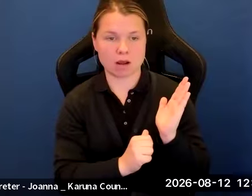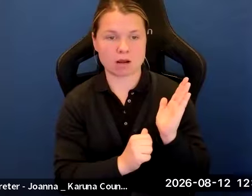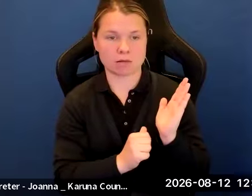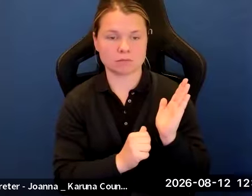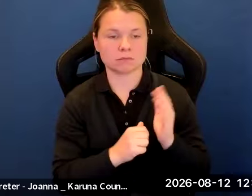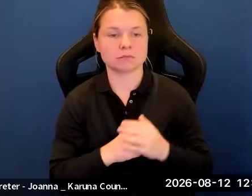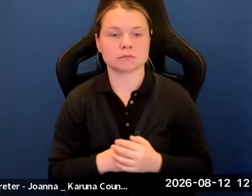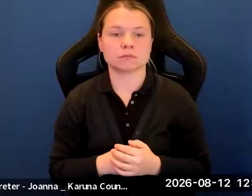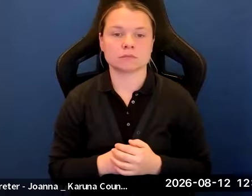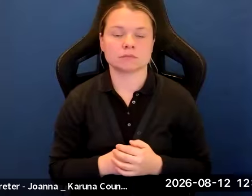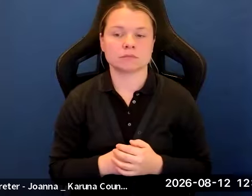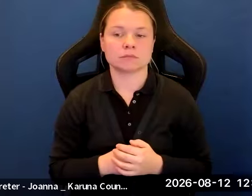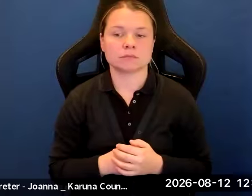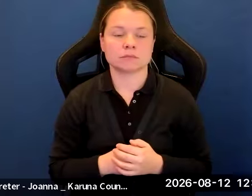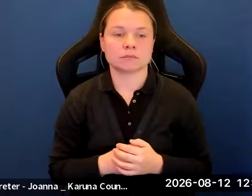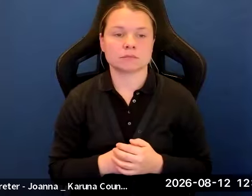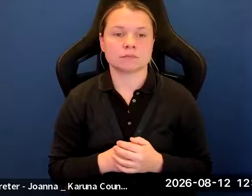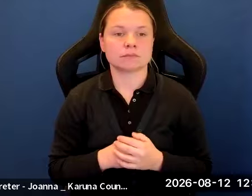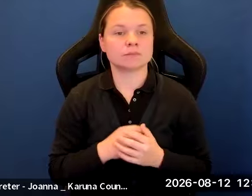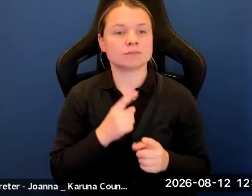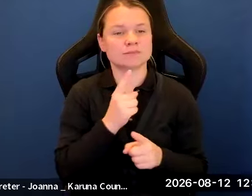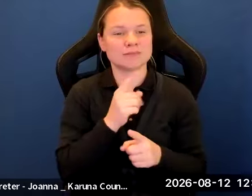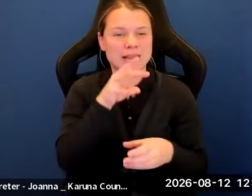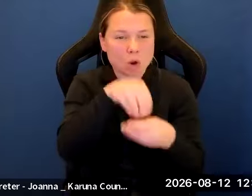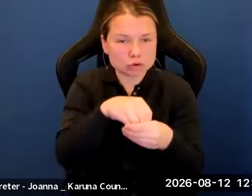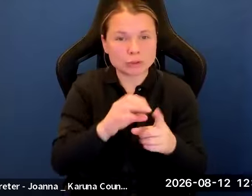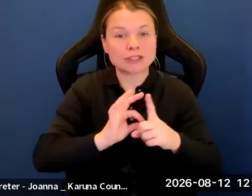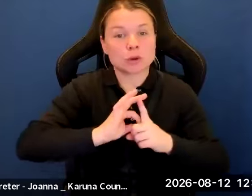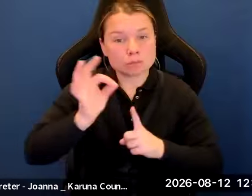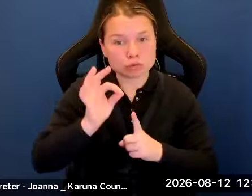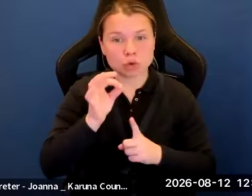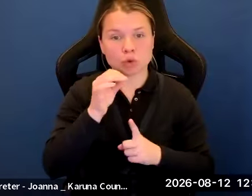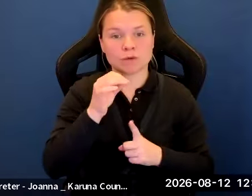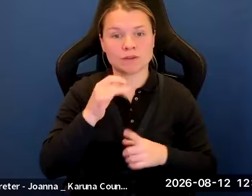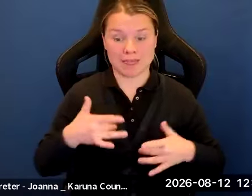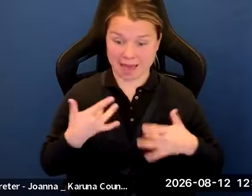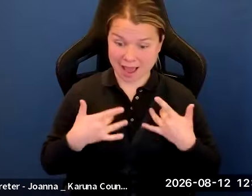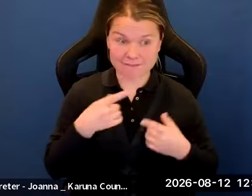are aligned with the NDRP's principles and Research